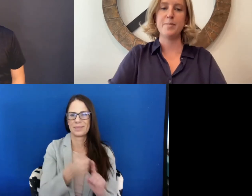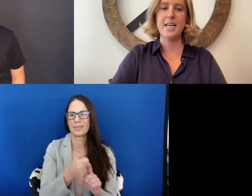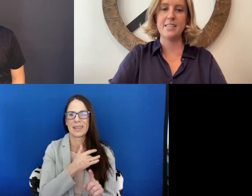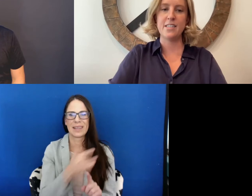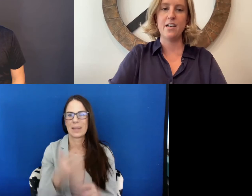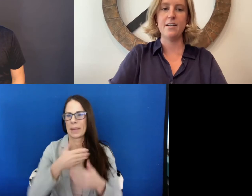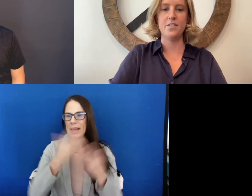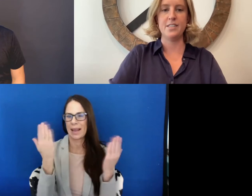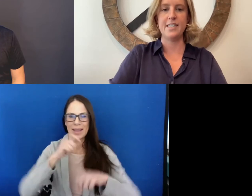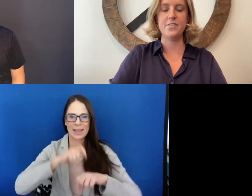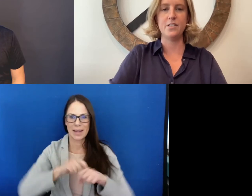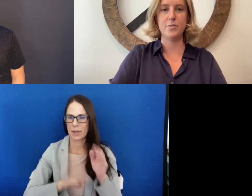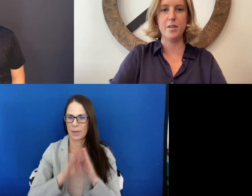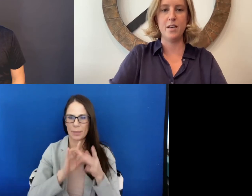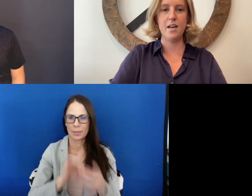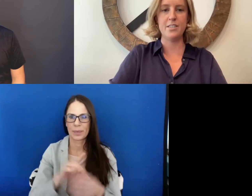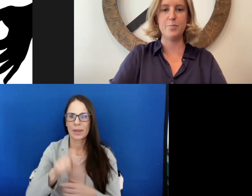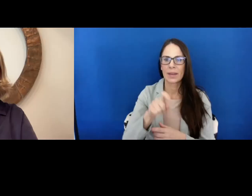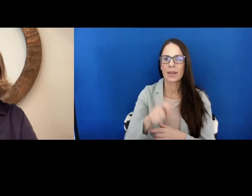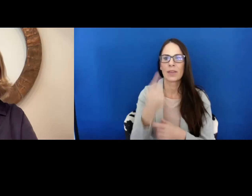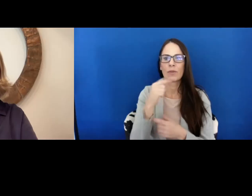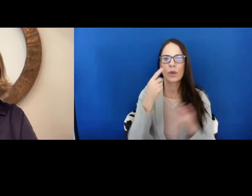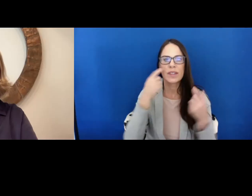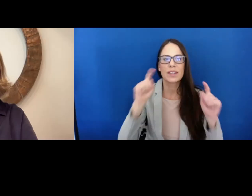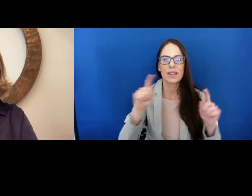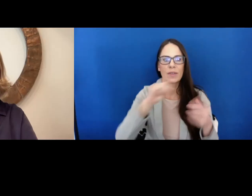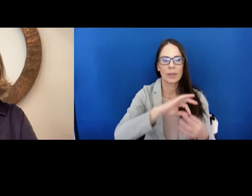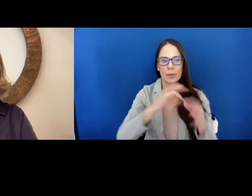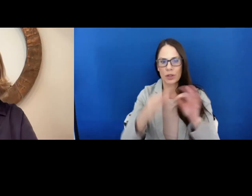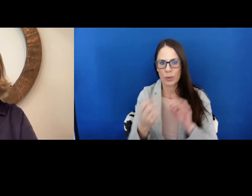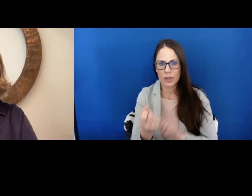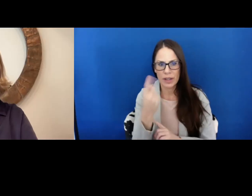necessary for successful and for interpretation of these patients desires and needs.